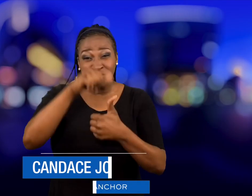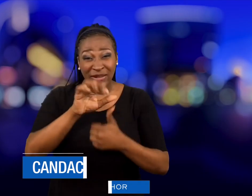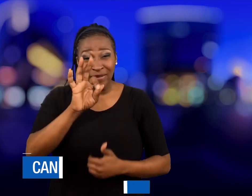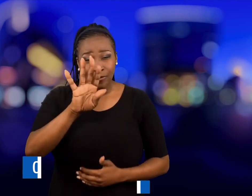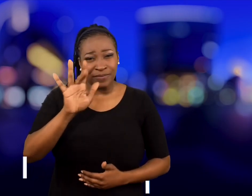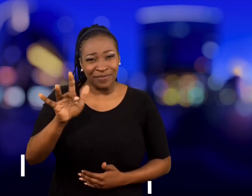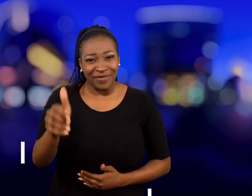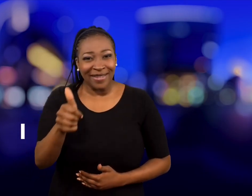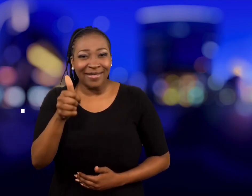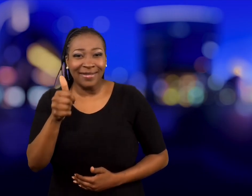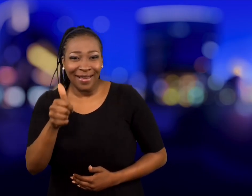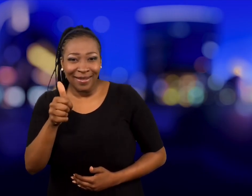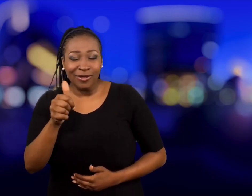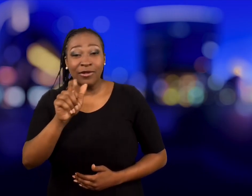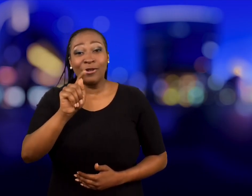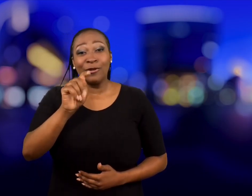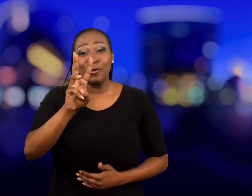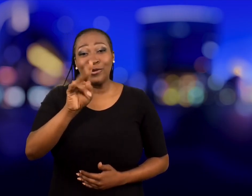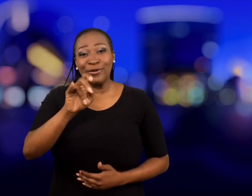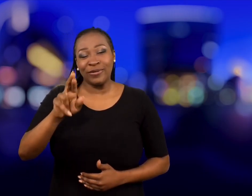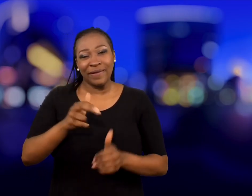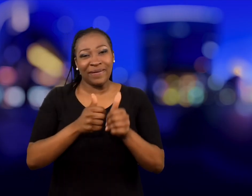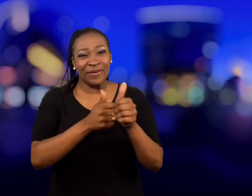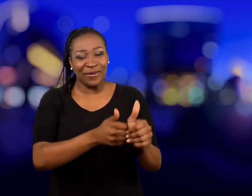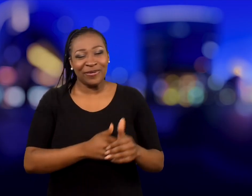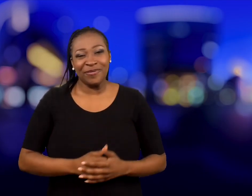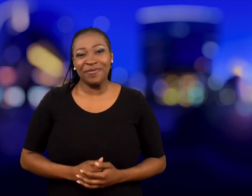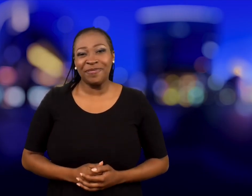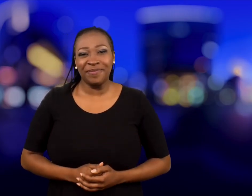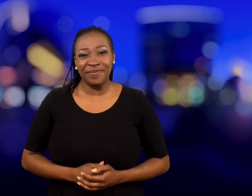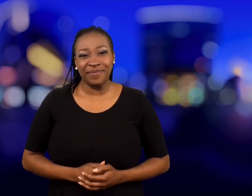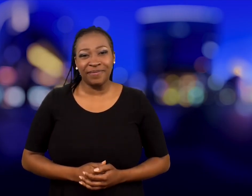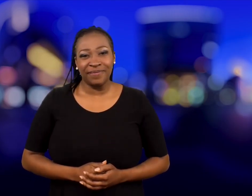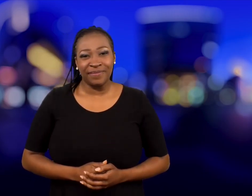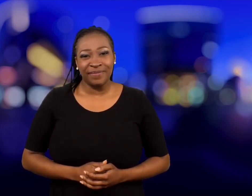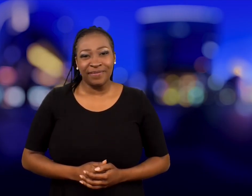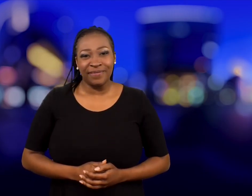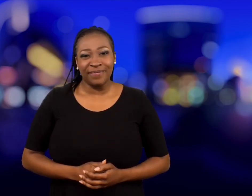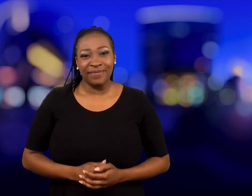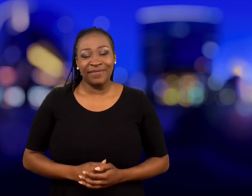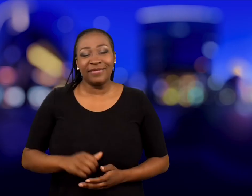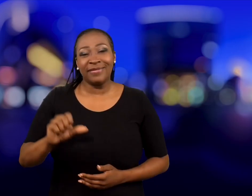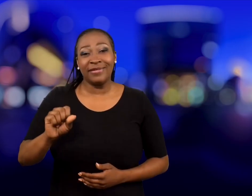Remember to like us on Facebook and follow us on Twitter.